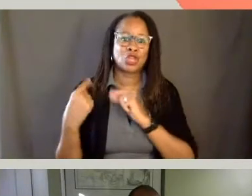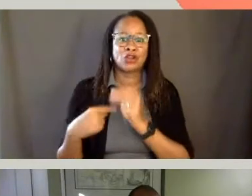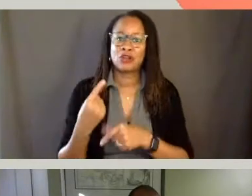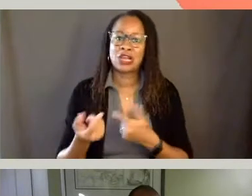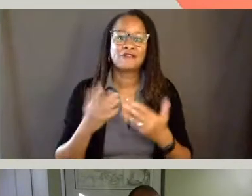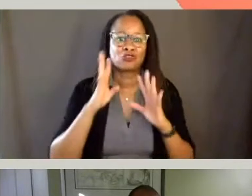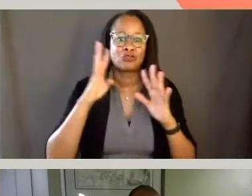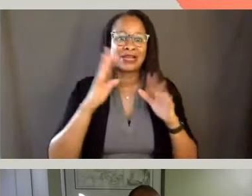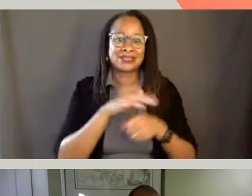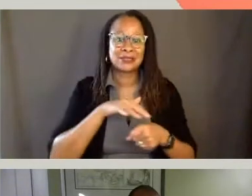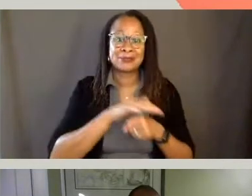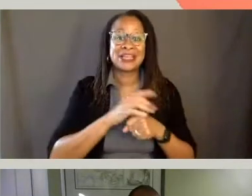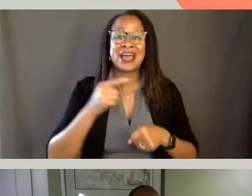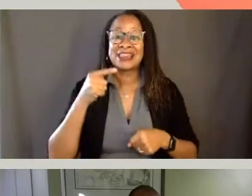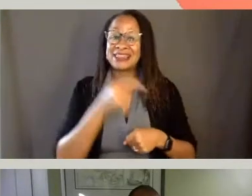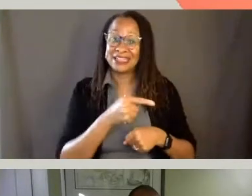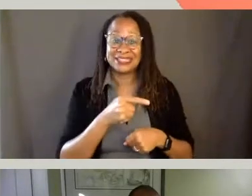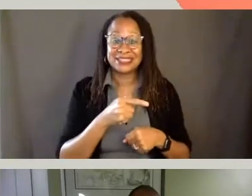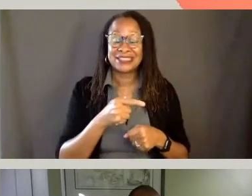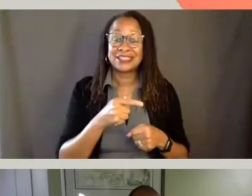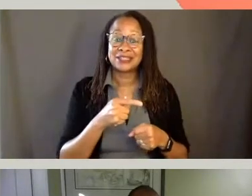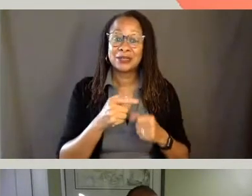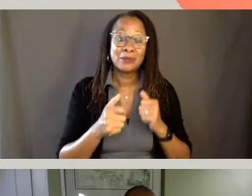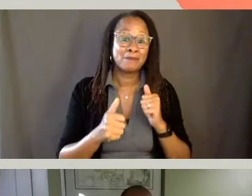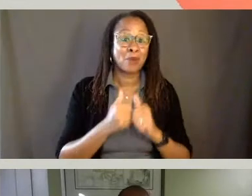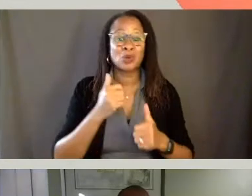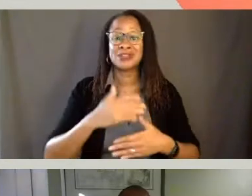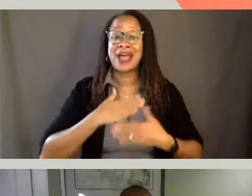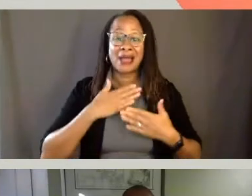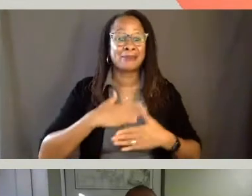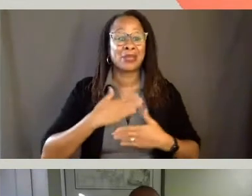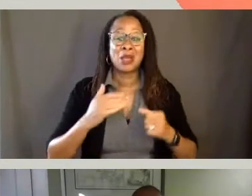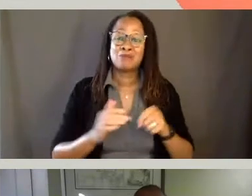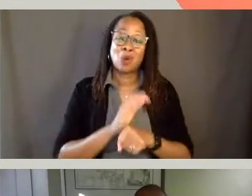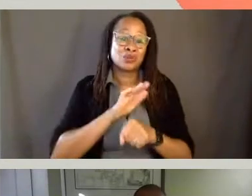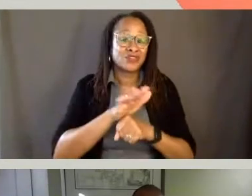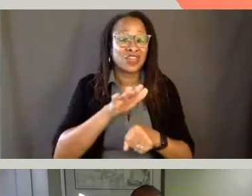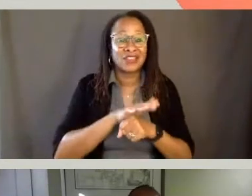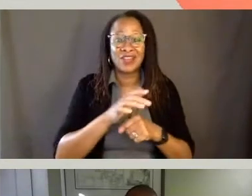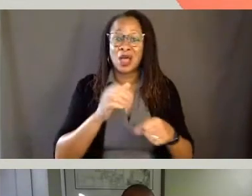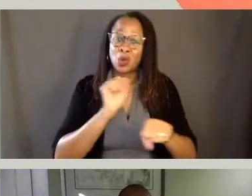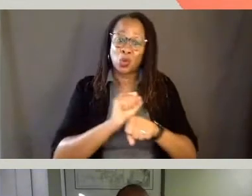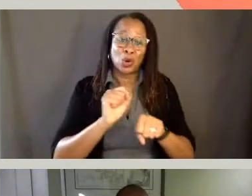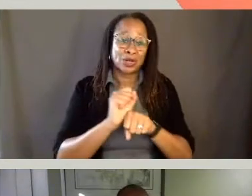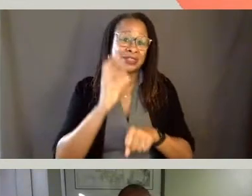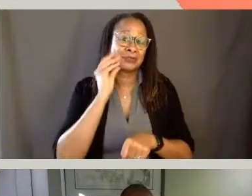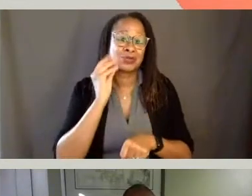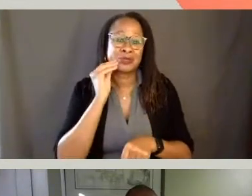that this was one of the happiest most fulfilling working experiences of my entire life,